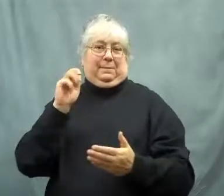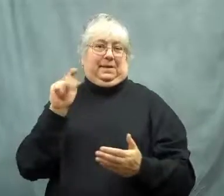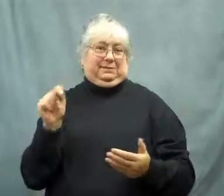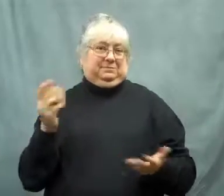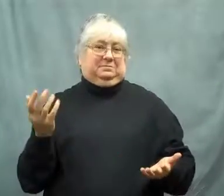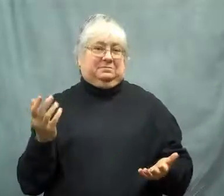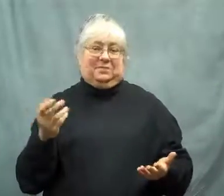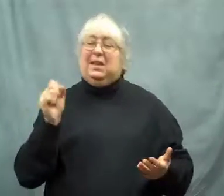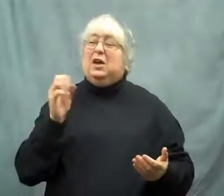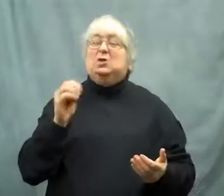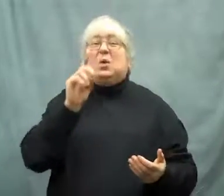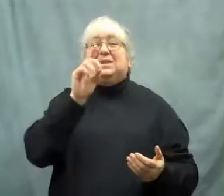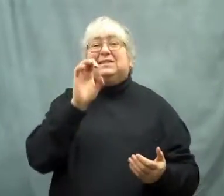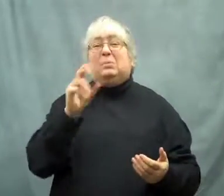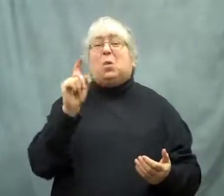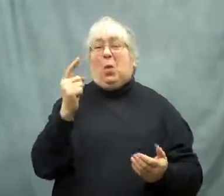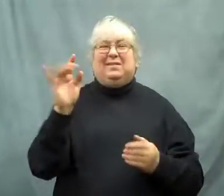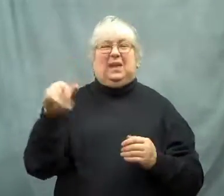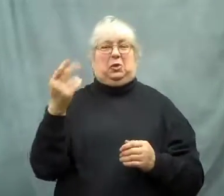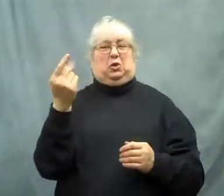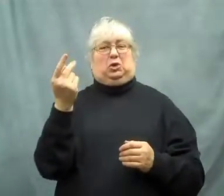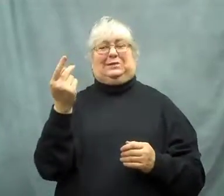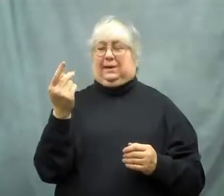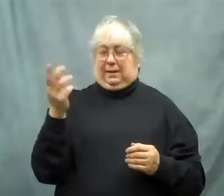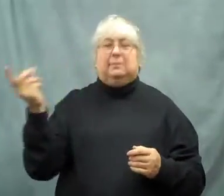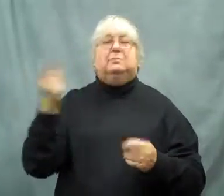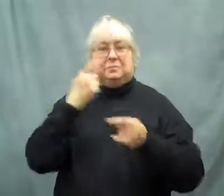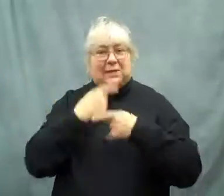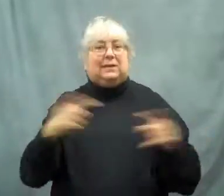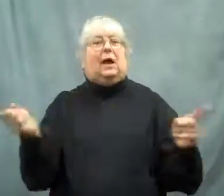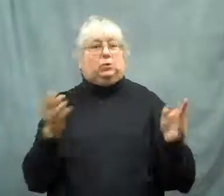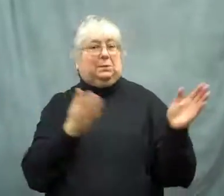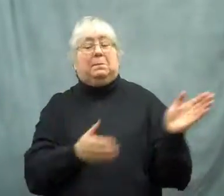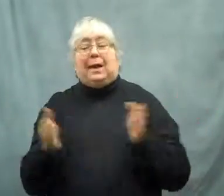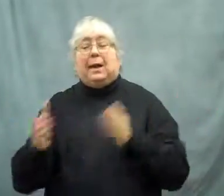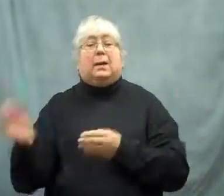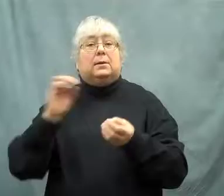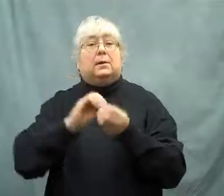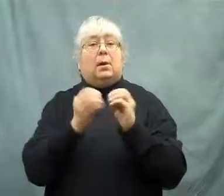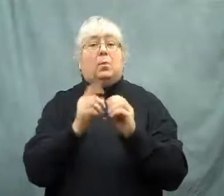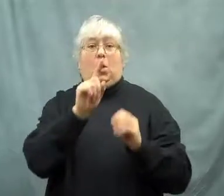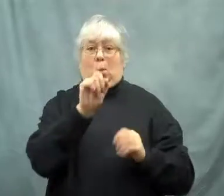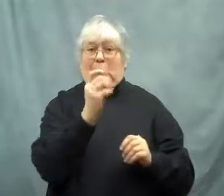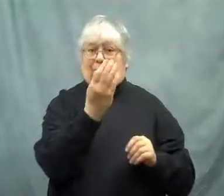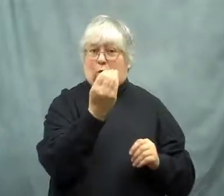Why the decision to give them names now?